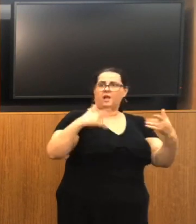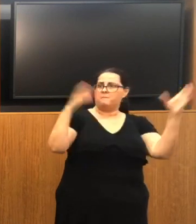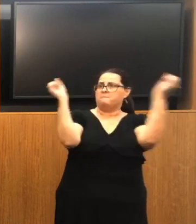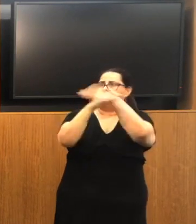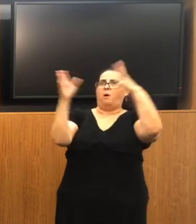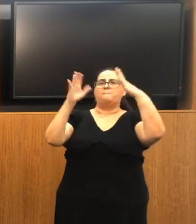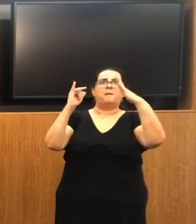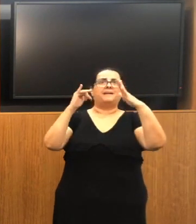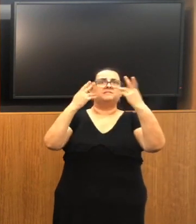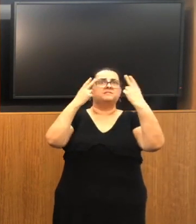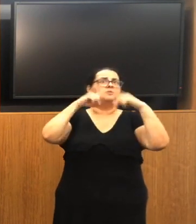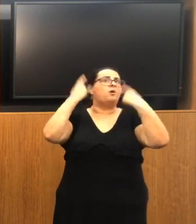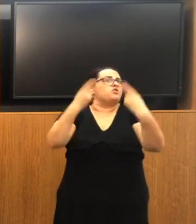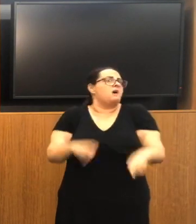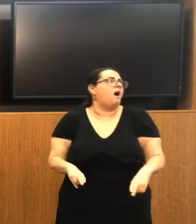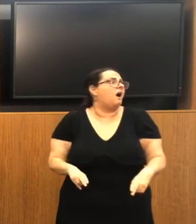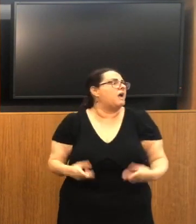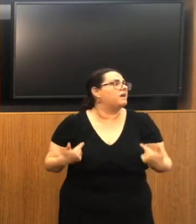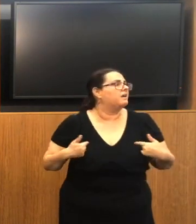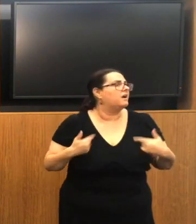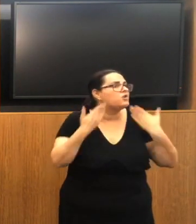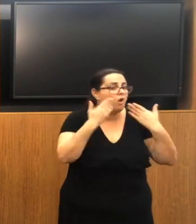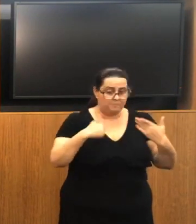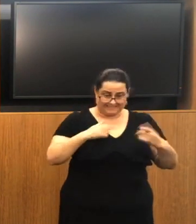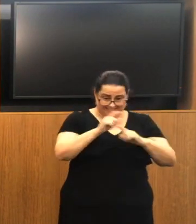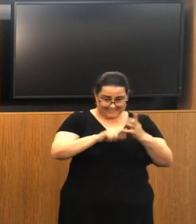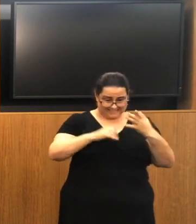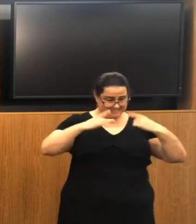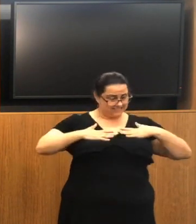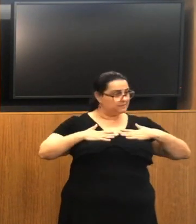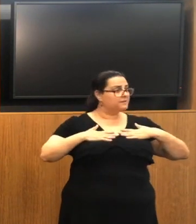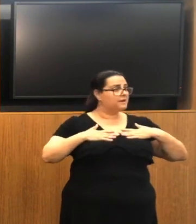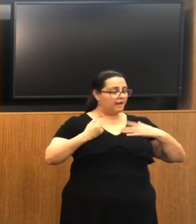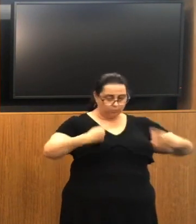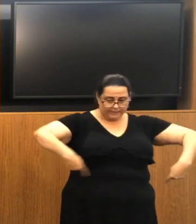And, as a person with disability, even with my positive